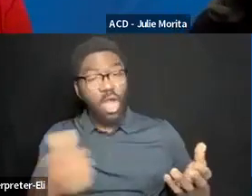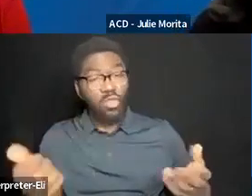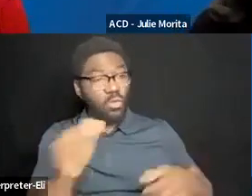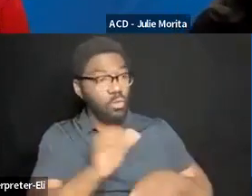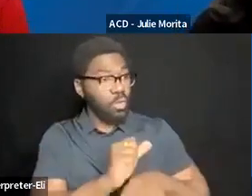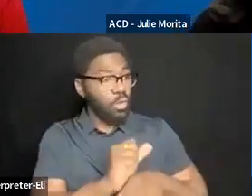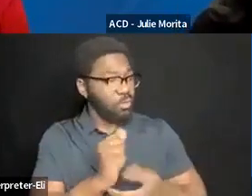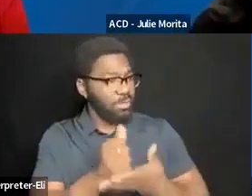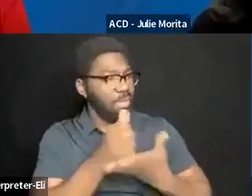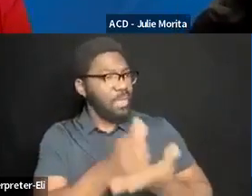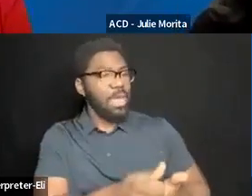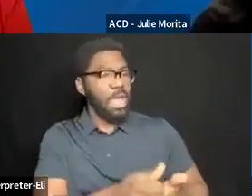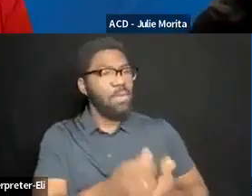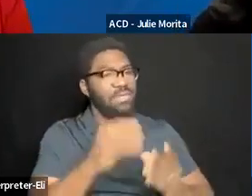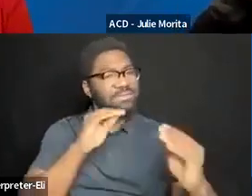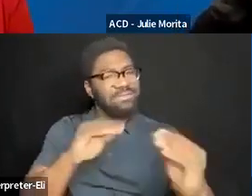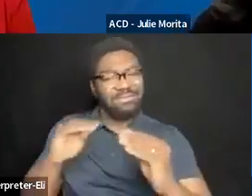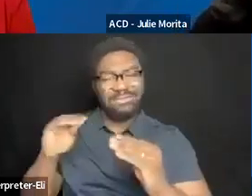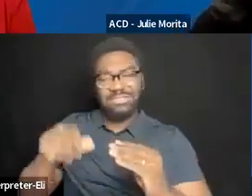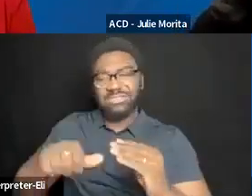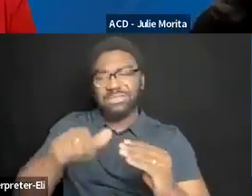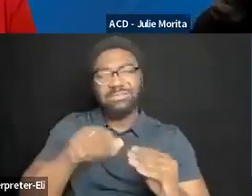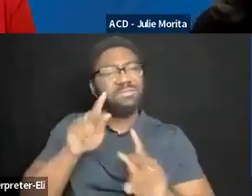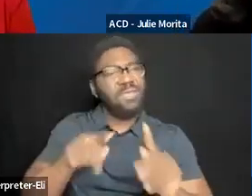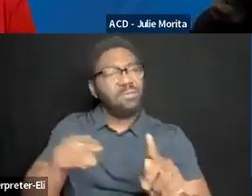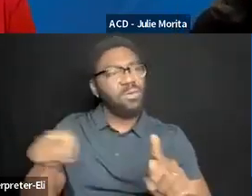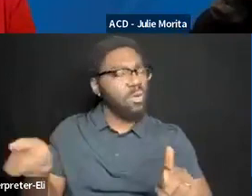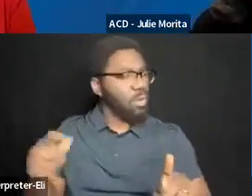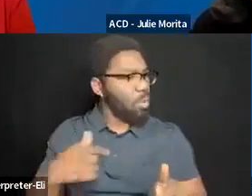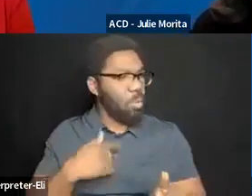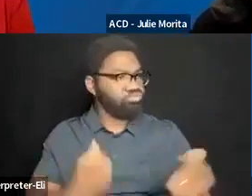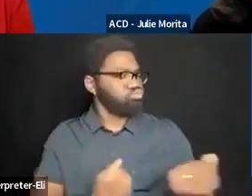about these needs, you know, we are on your side because you are absolutely correct.